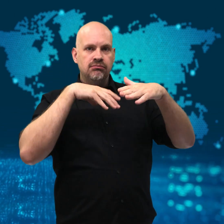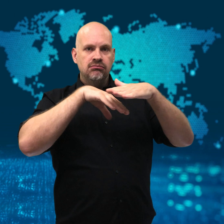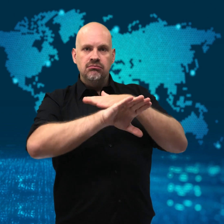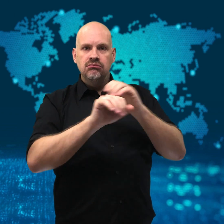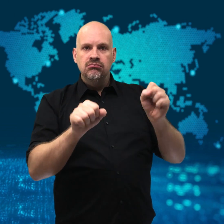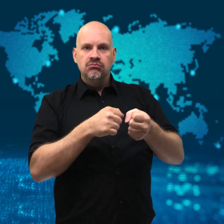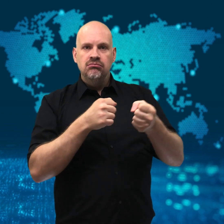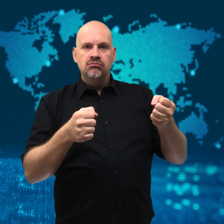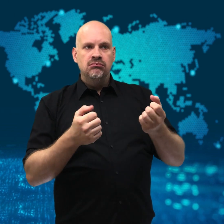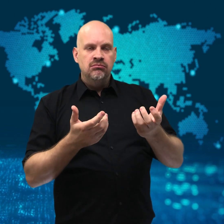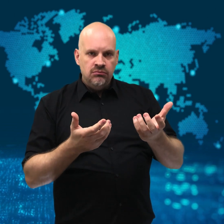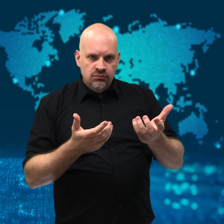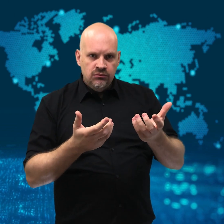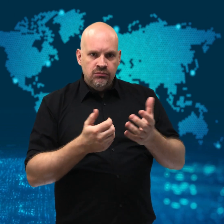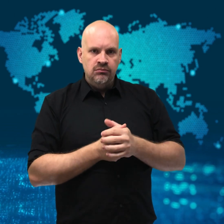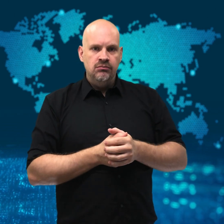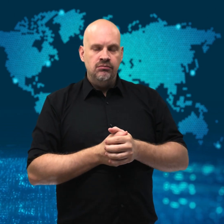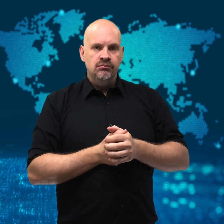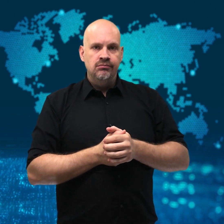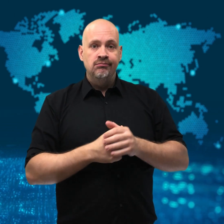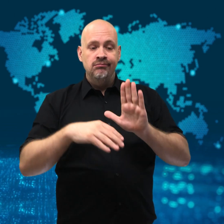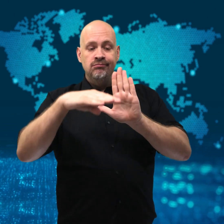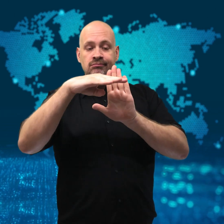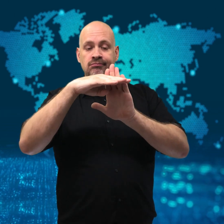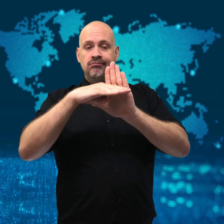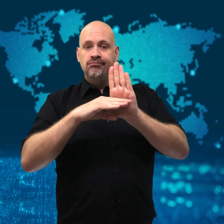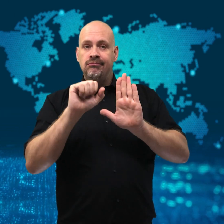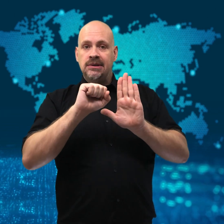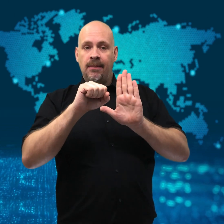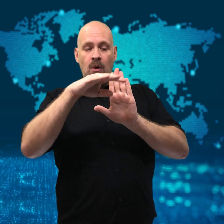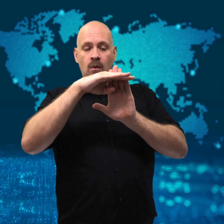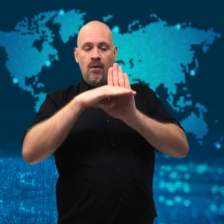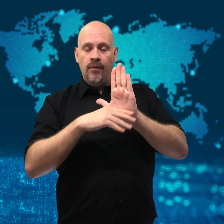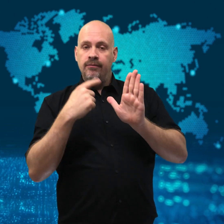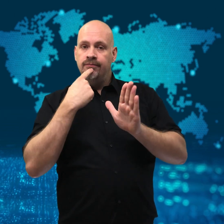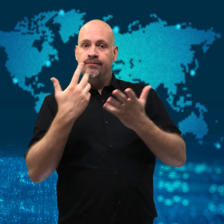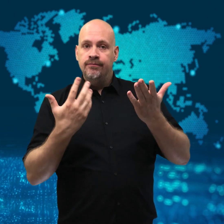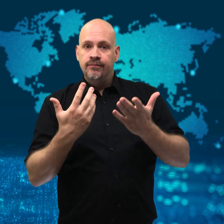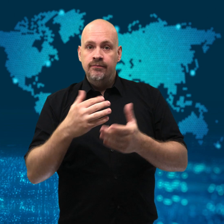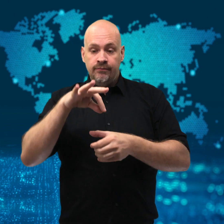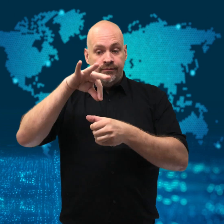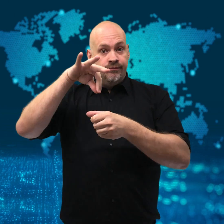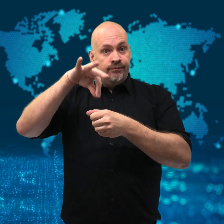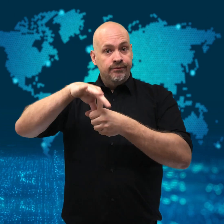but she was told that they were not allowed inside.